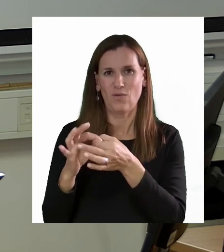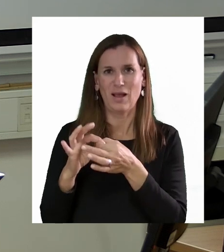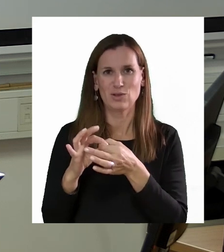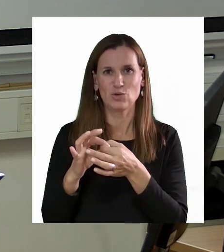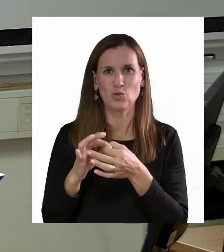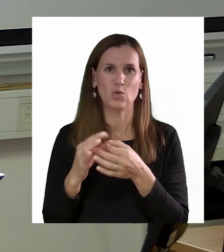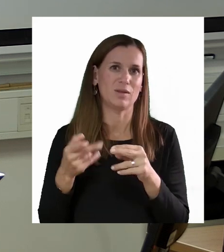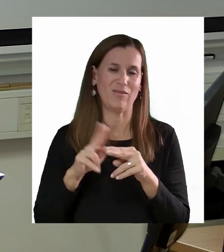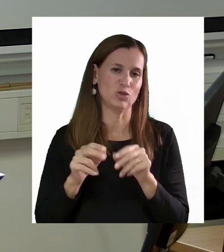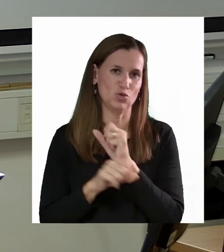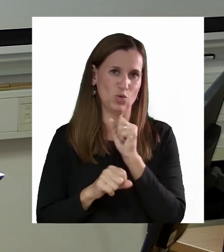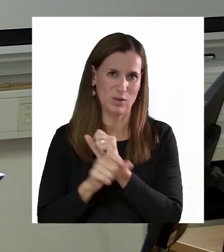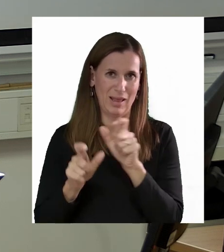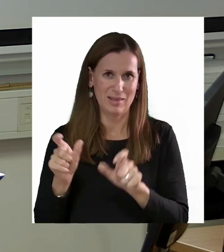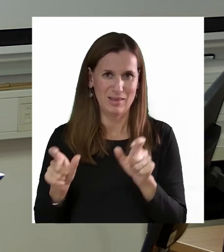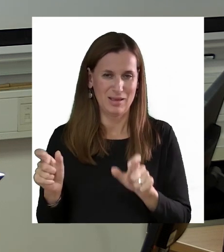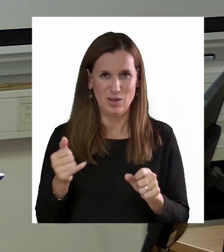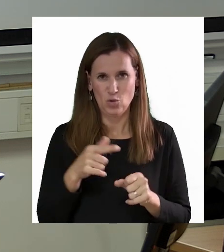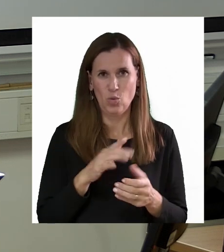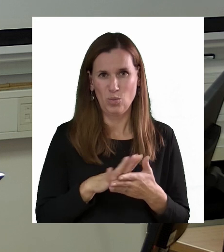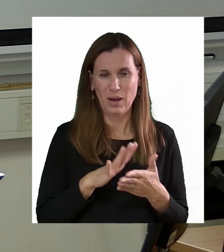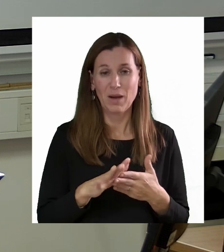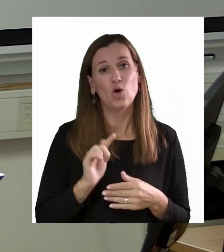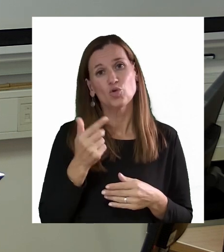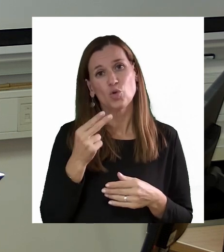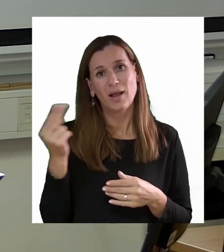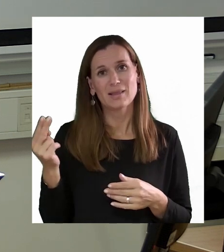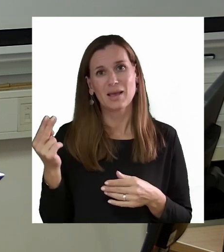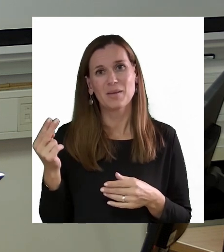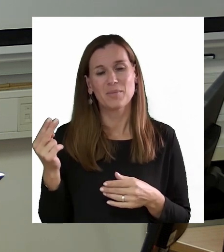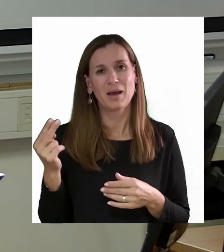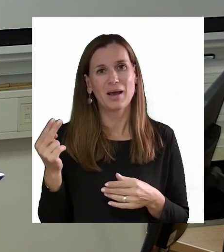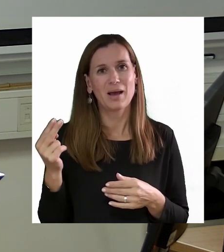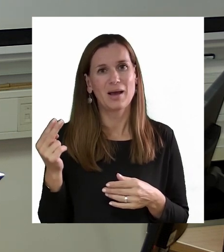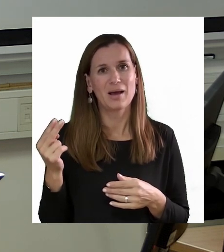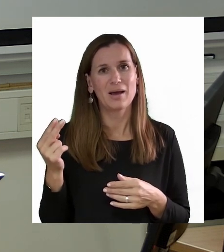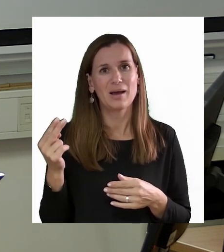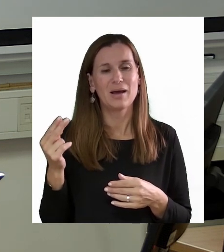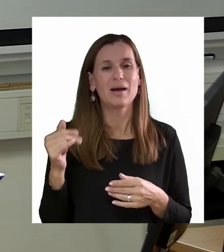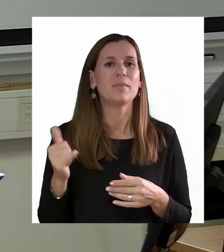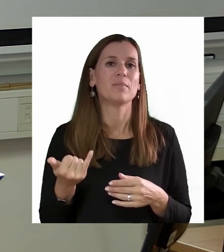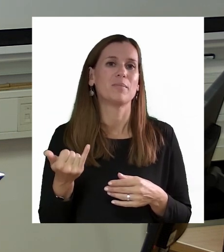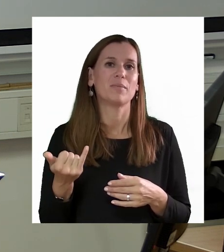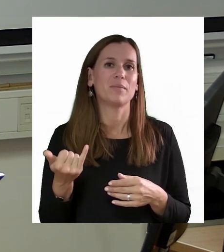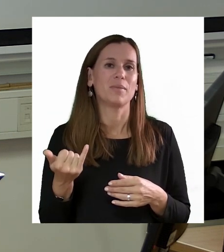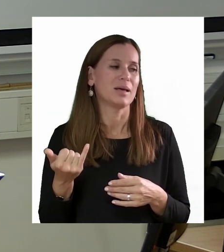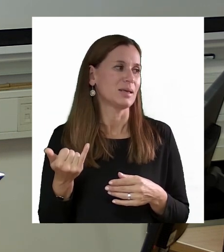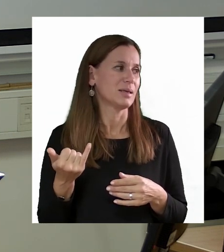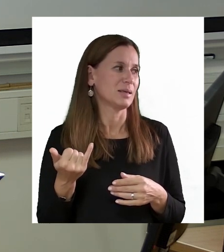now. And another topic is the session C that it is created from the different department